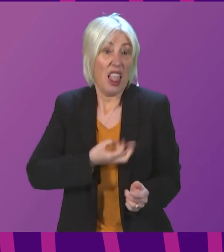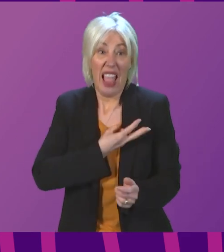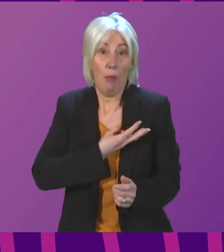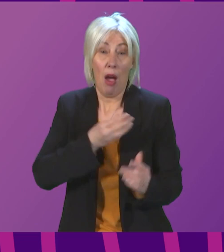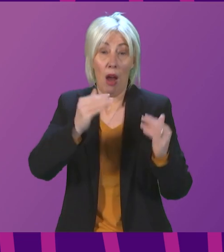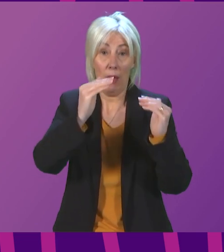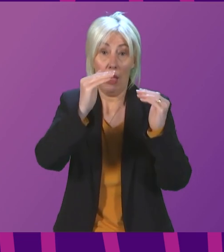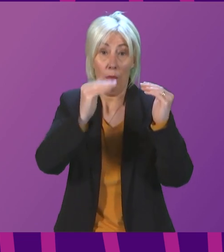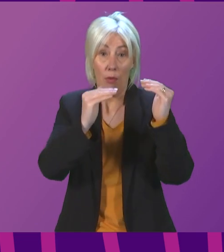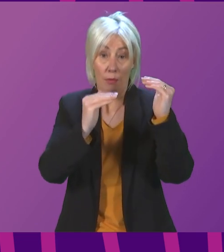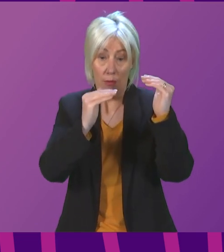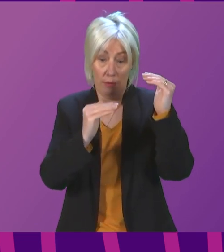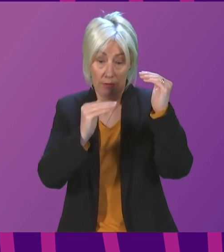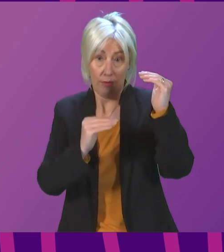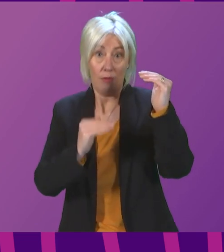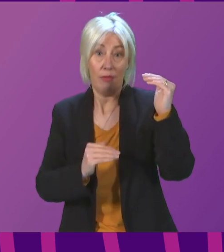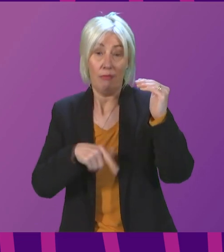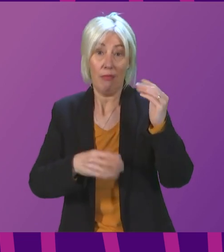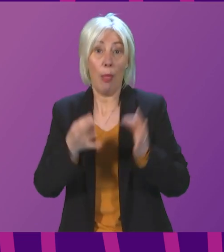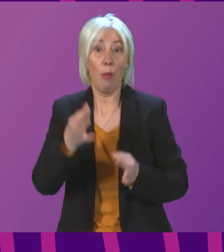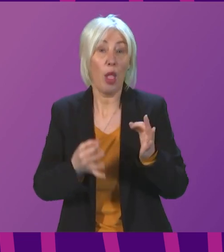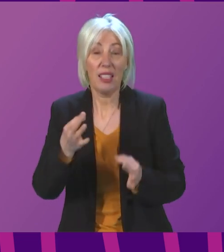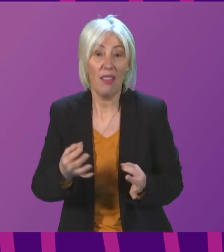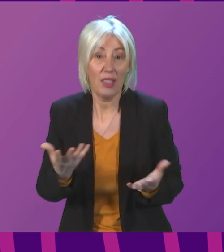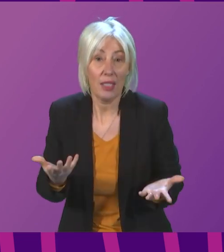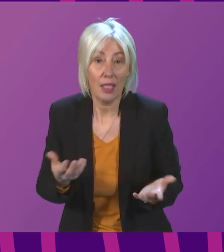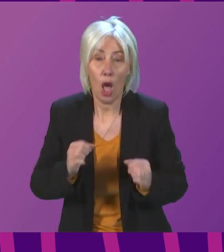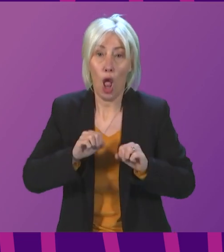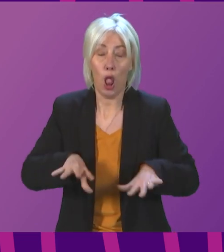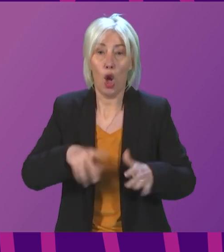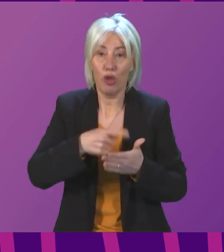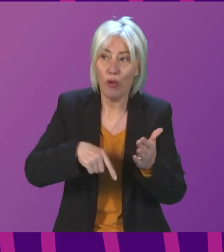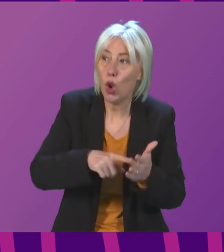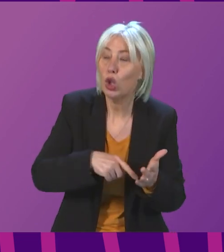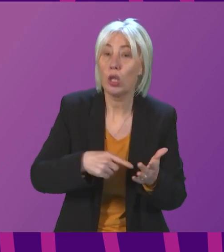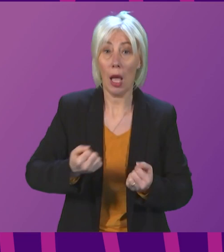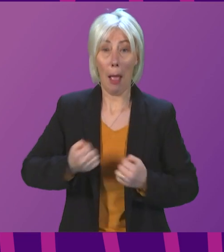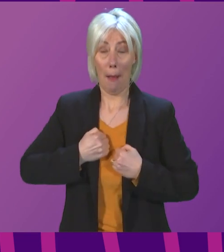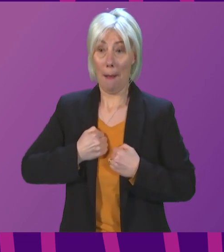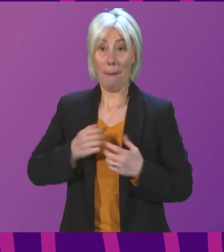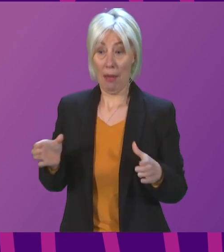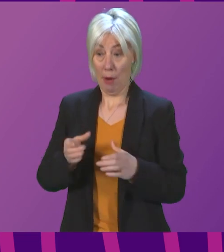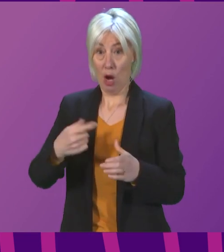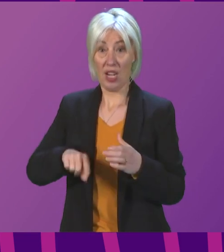down in the ratings in Scottish politics and lost more and more votes, while my party’s share of the vote has increased.